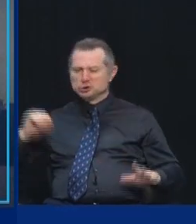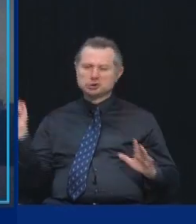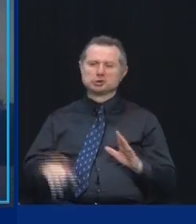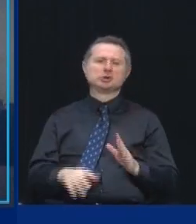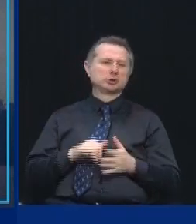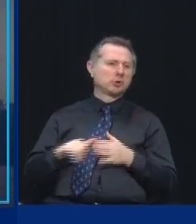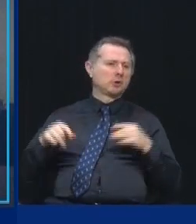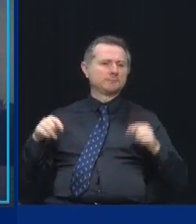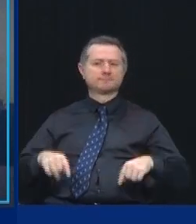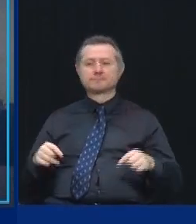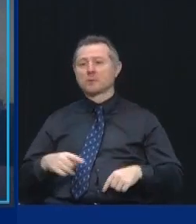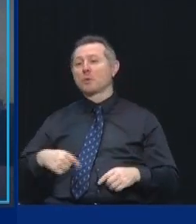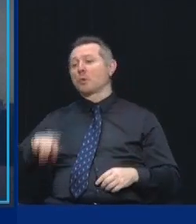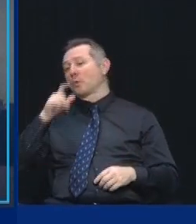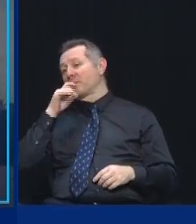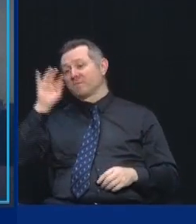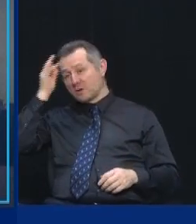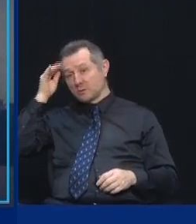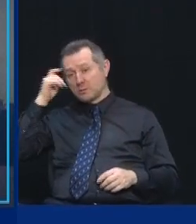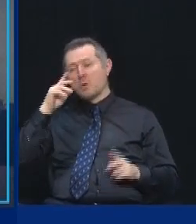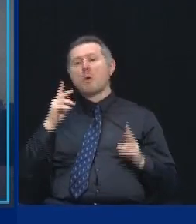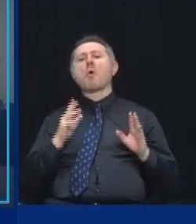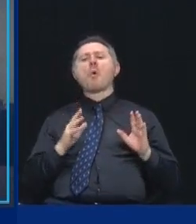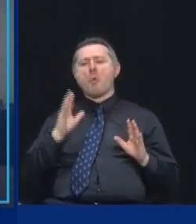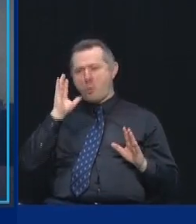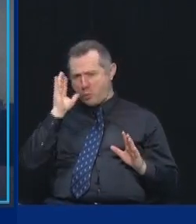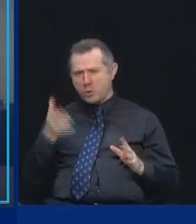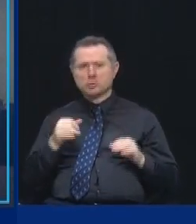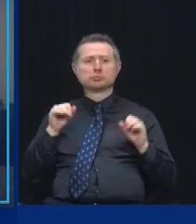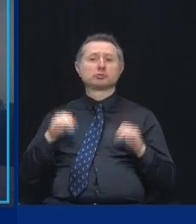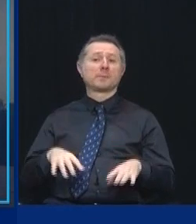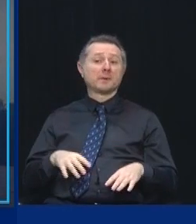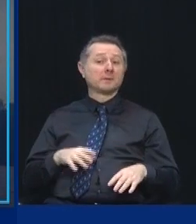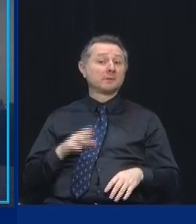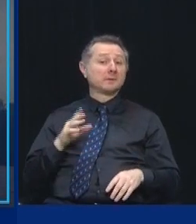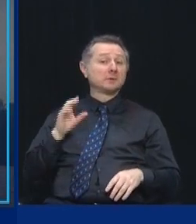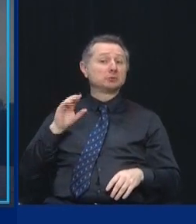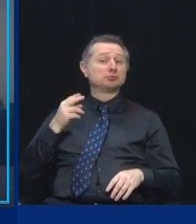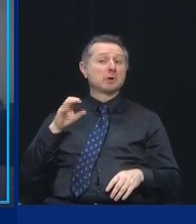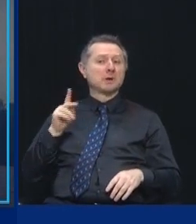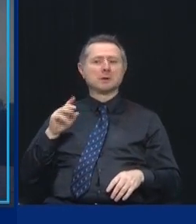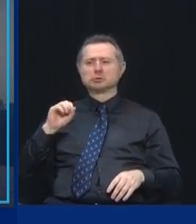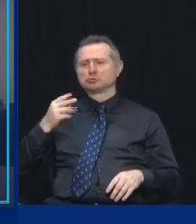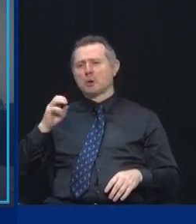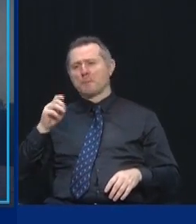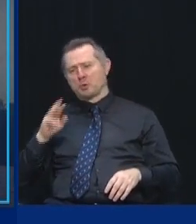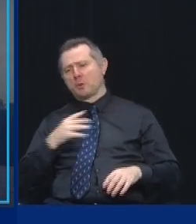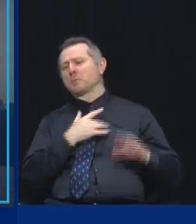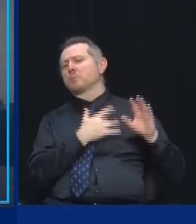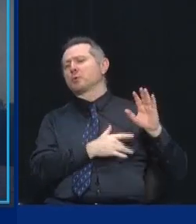IT WAS AN ATTACK. IT WAS WRONG. IT WAS POLITICAL. EVERY FEDERAL POLITICIAN